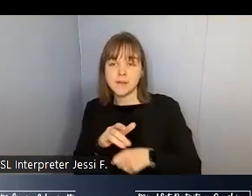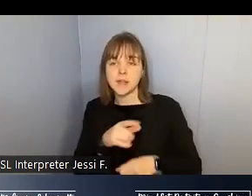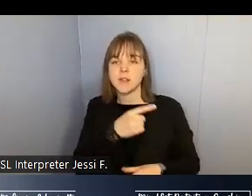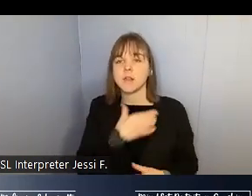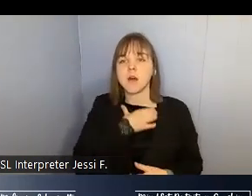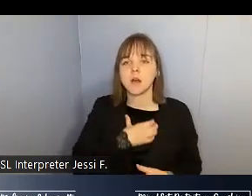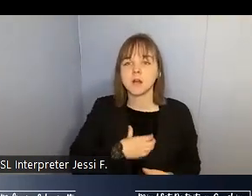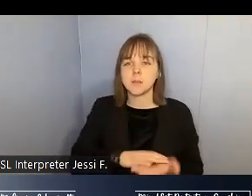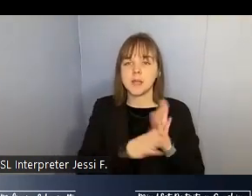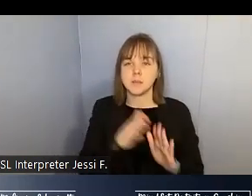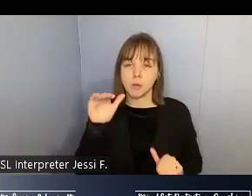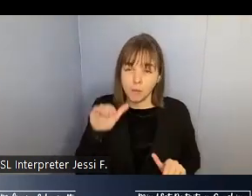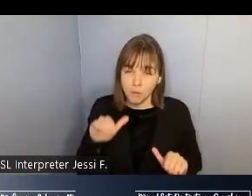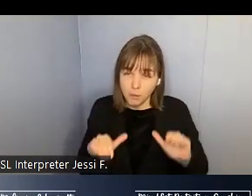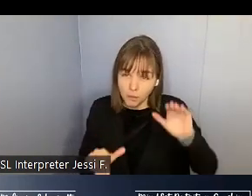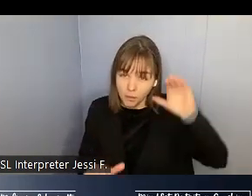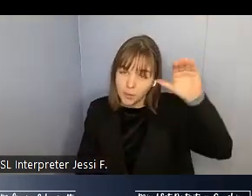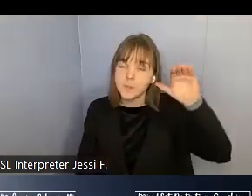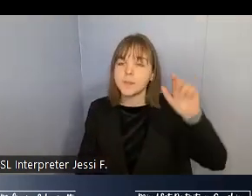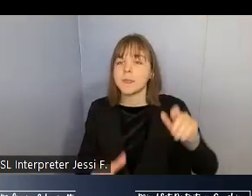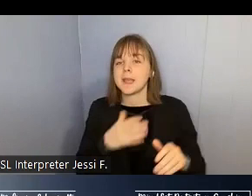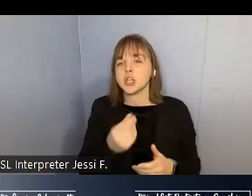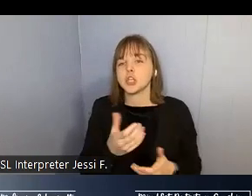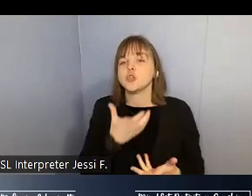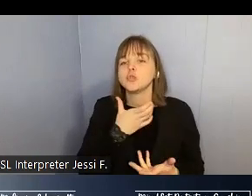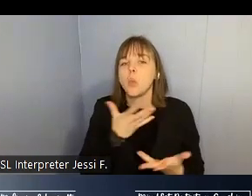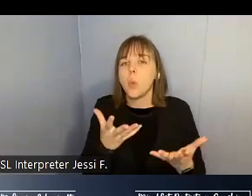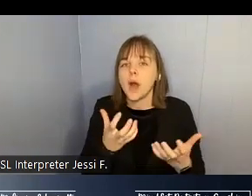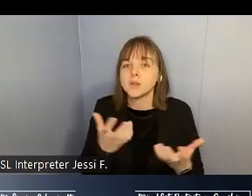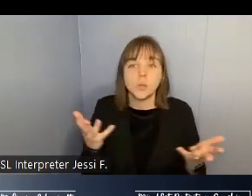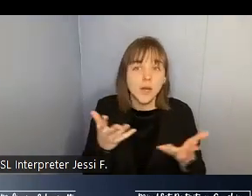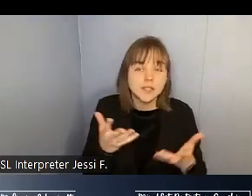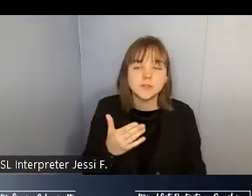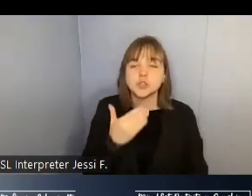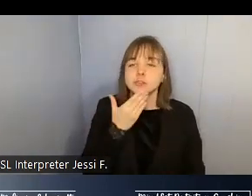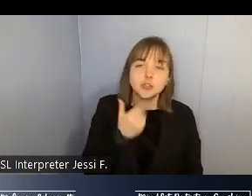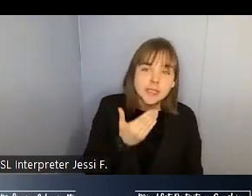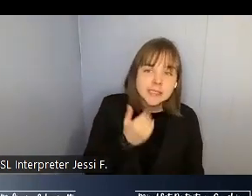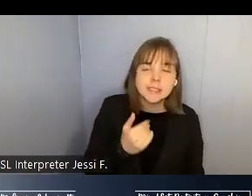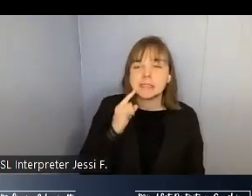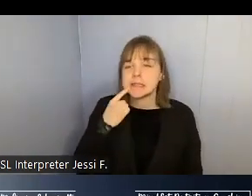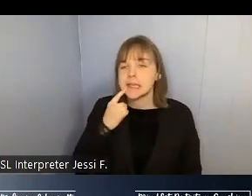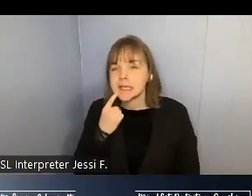treats and sweets. But you also start to crave carbohydrate because that is your body's preferred energy source, your body's preferred fuel source.